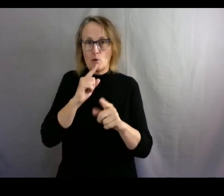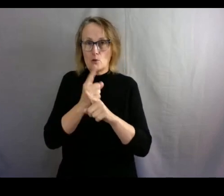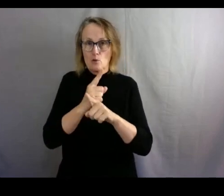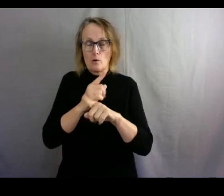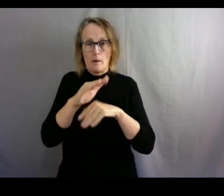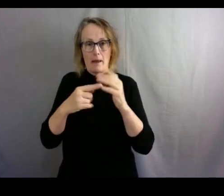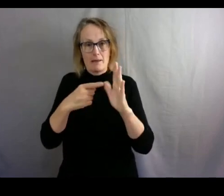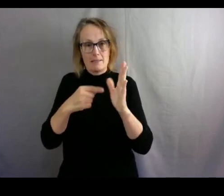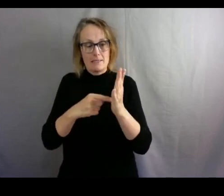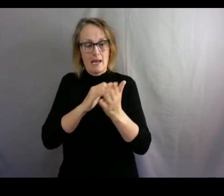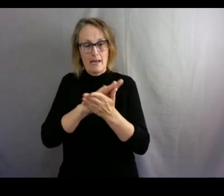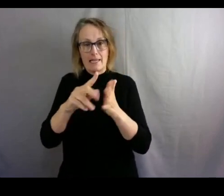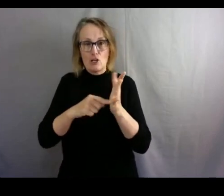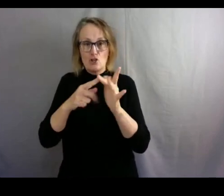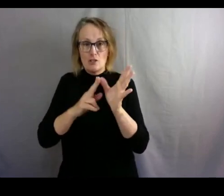and I have to say that for what I know,